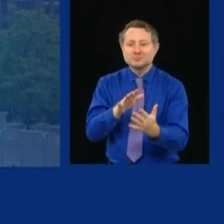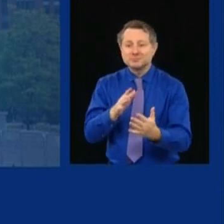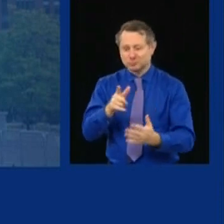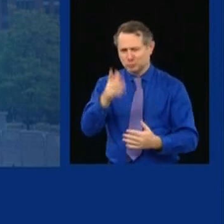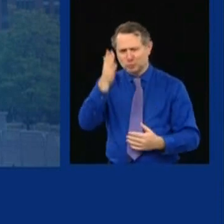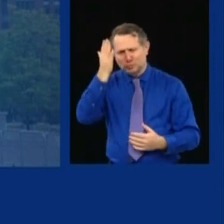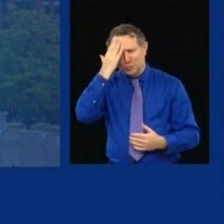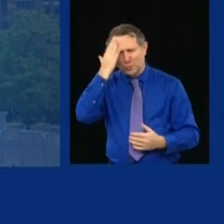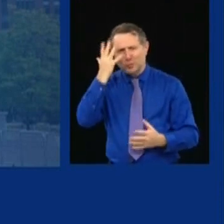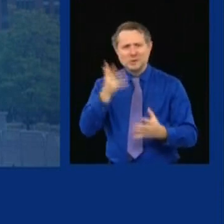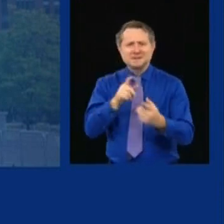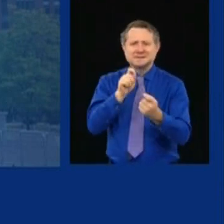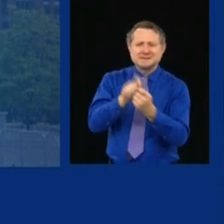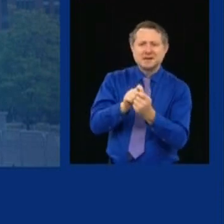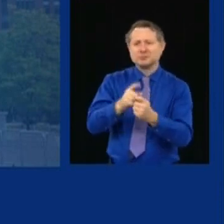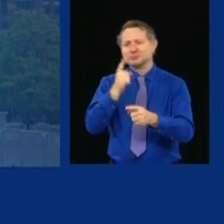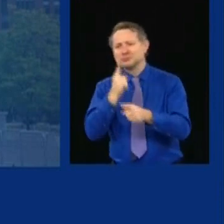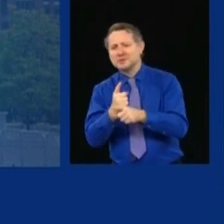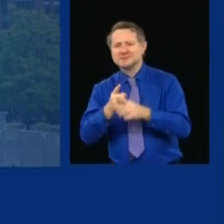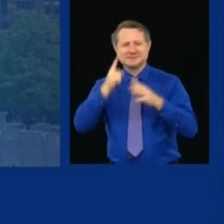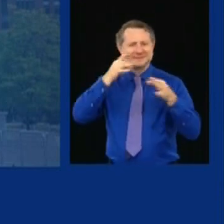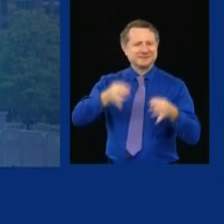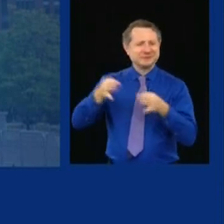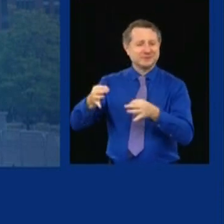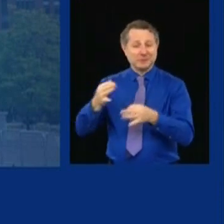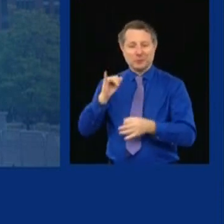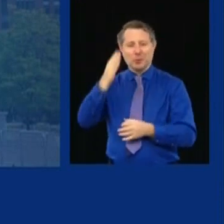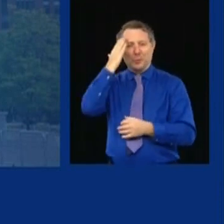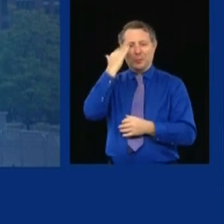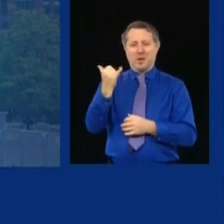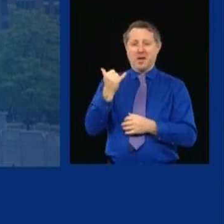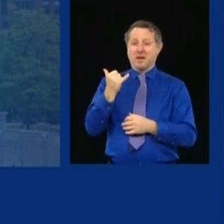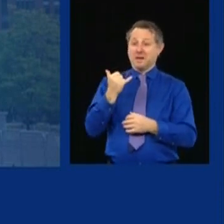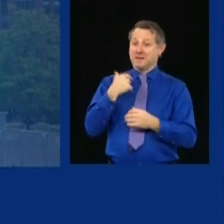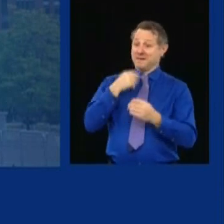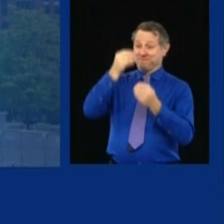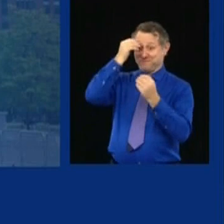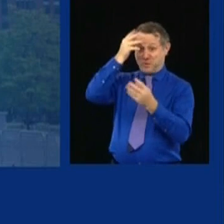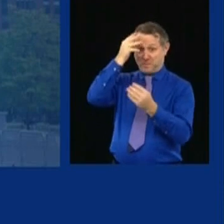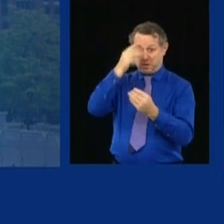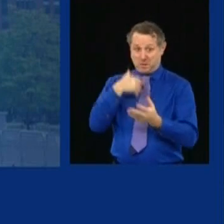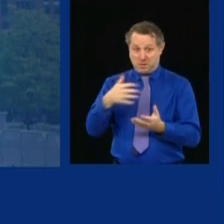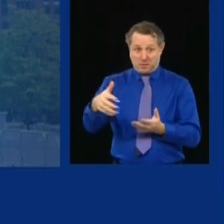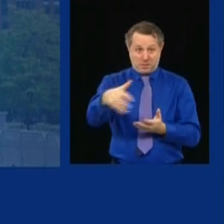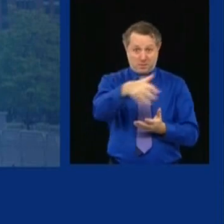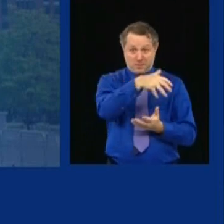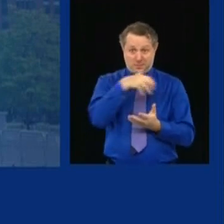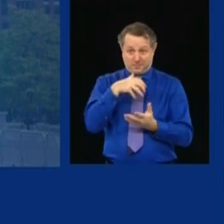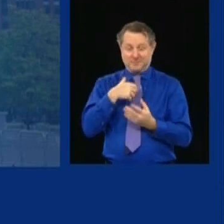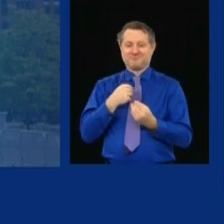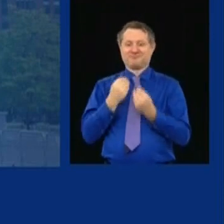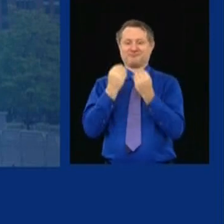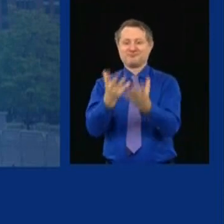THEMSELVES AND THEY KNOW WHAT DECISIONS THEY SHOULD MAKE AND THAT'S WHY ALL THE INFORMATION WE ARE ACCUMULATING, WE ARE